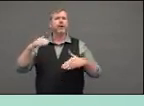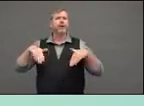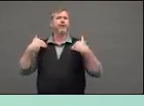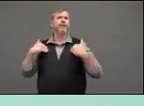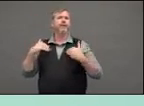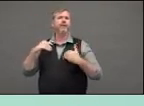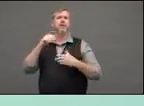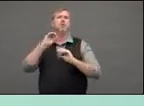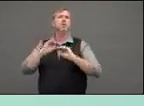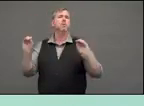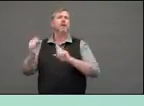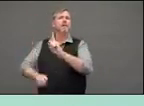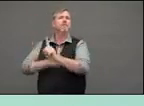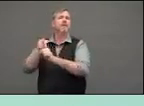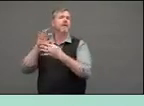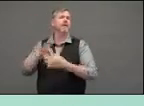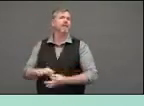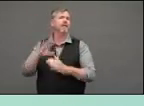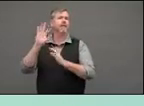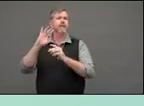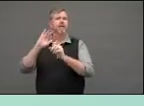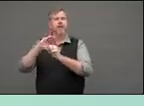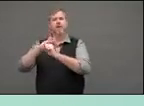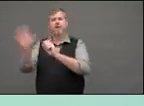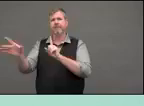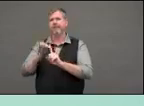but you know we've seen that over the last